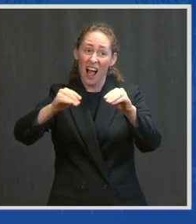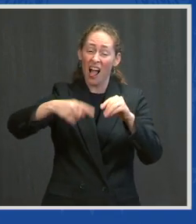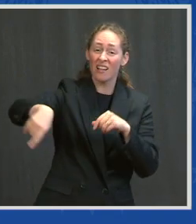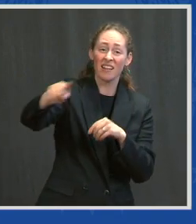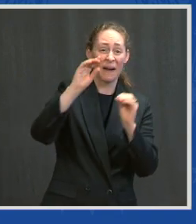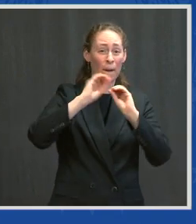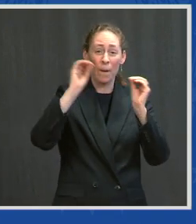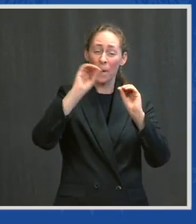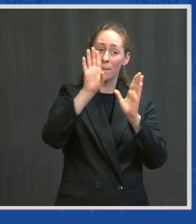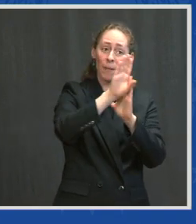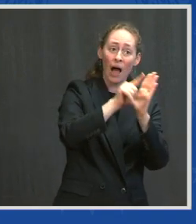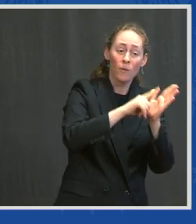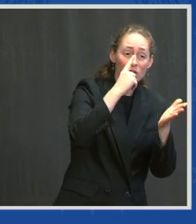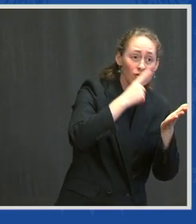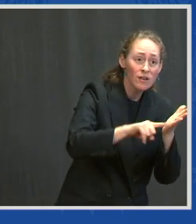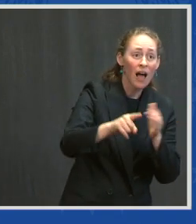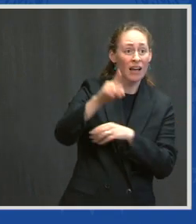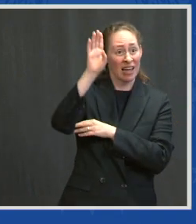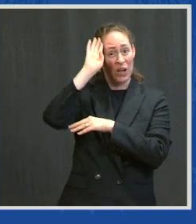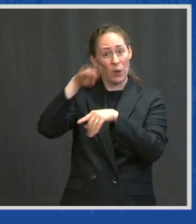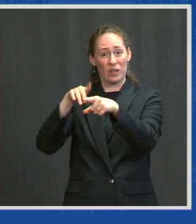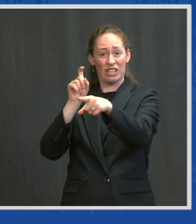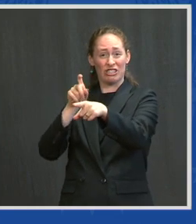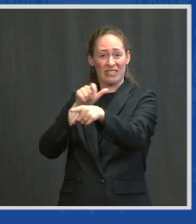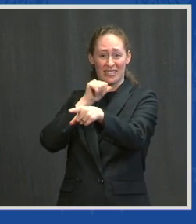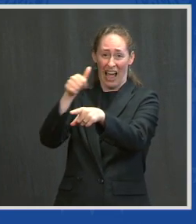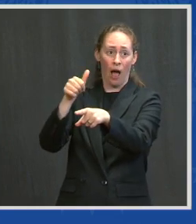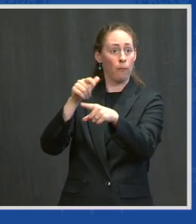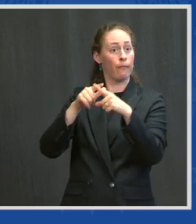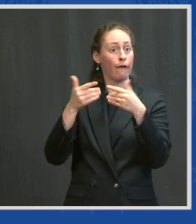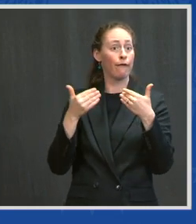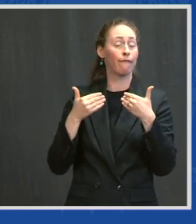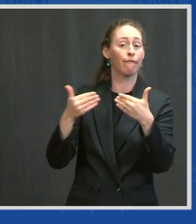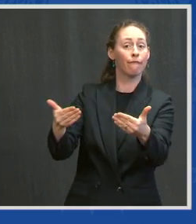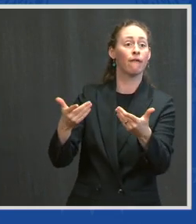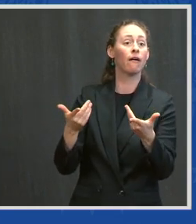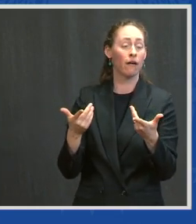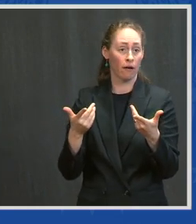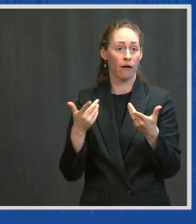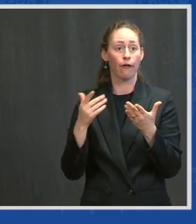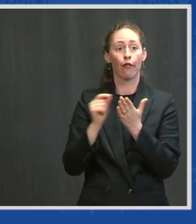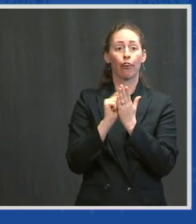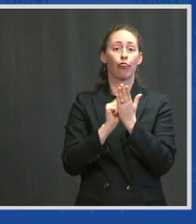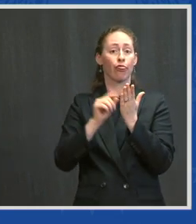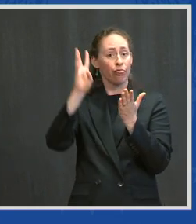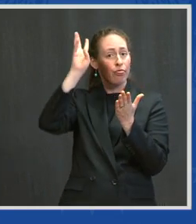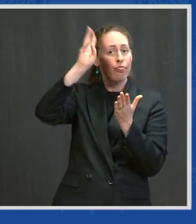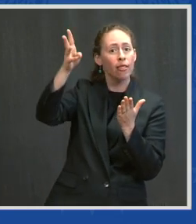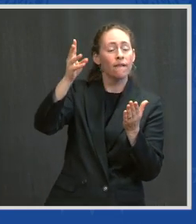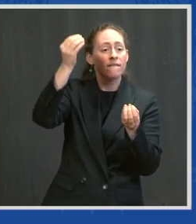if you willfully falsify a record, if you willfully fail to cooperate with the tracing requests or inspections,